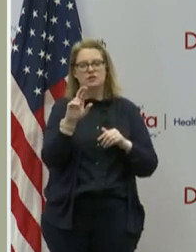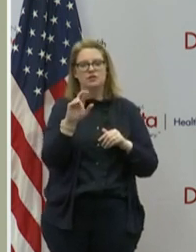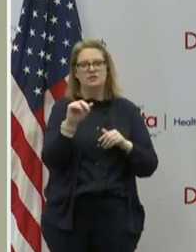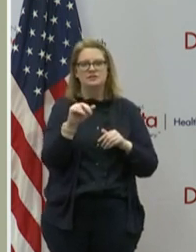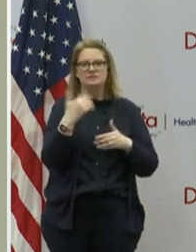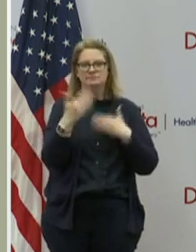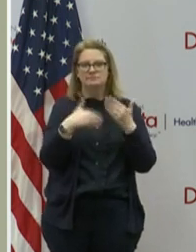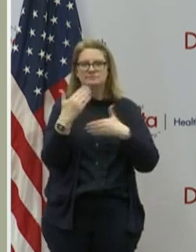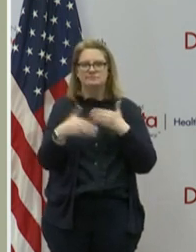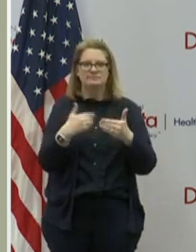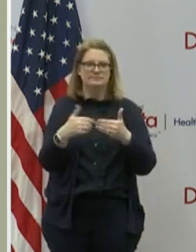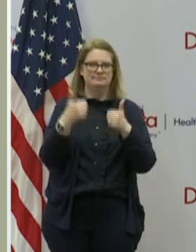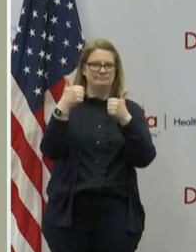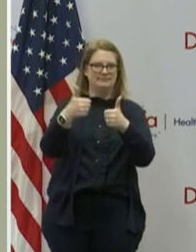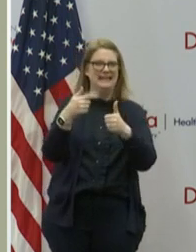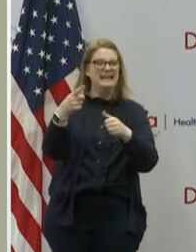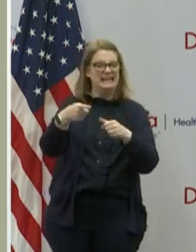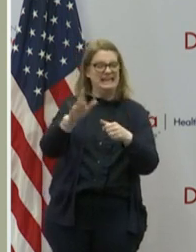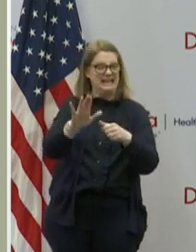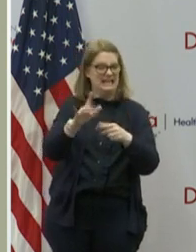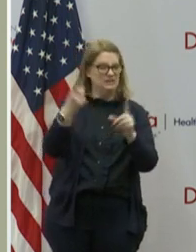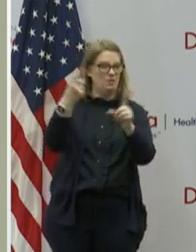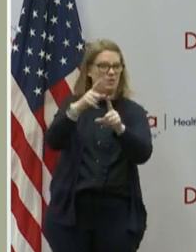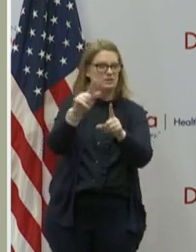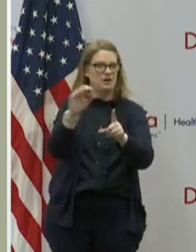NORTH DAKOTA IS 7th PLACE IN THE